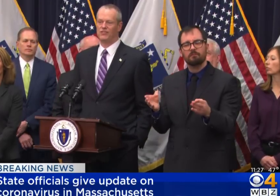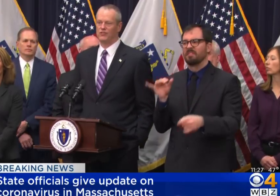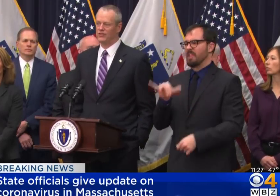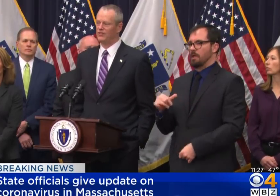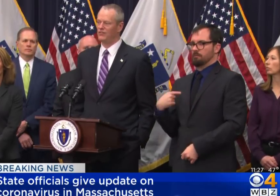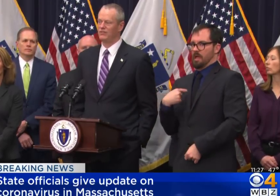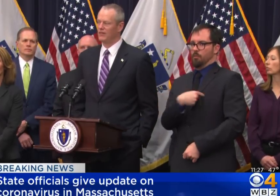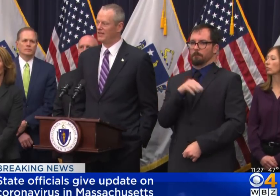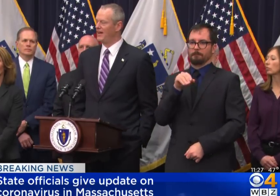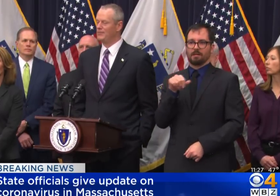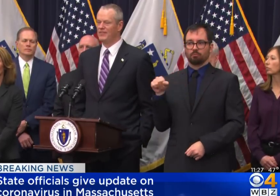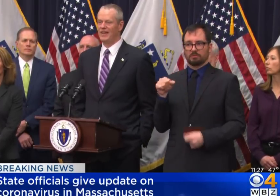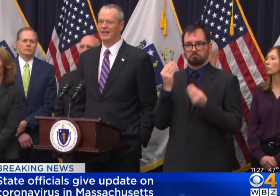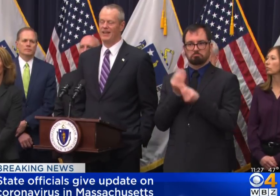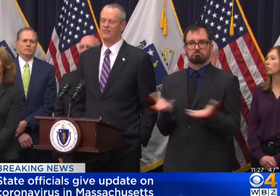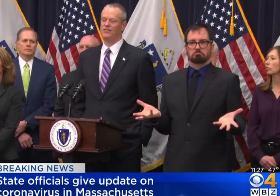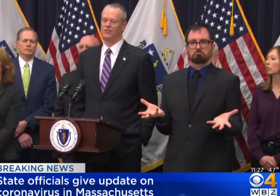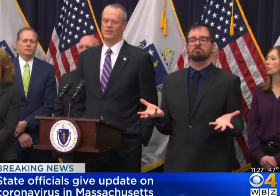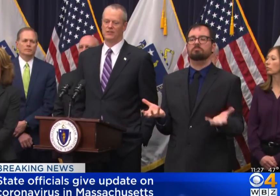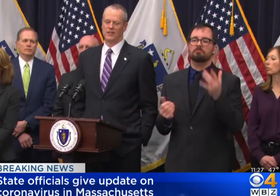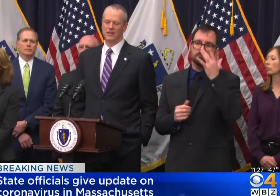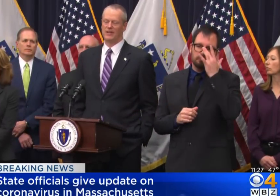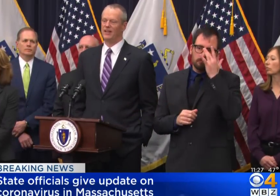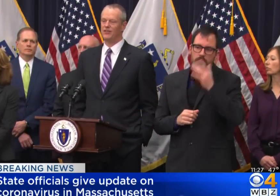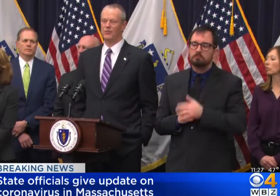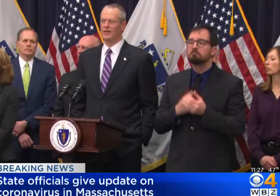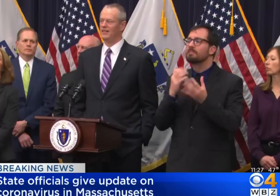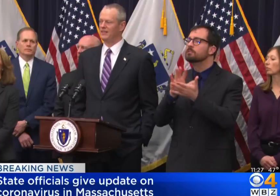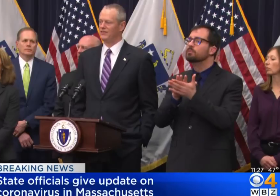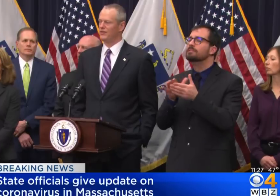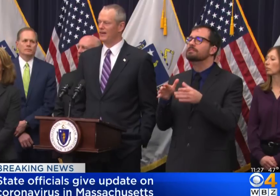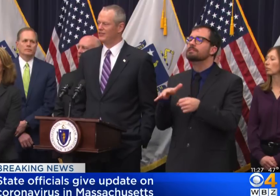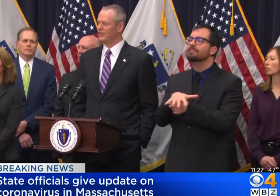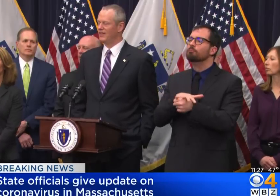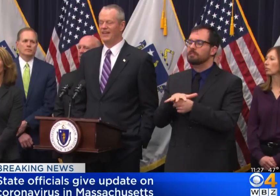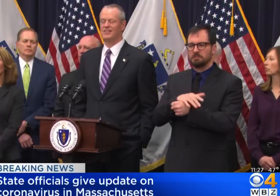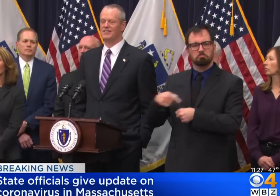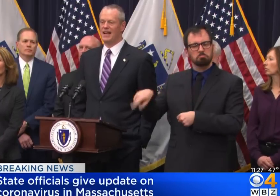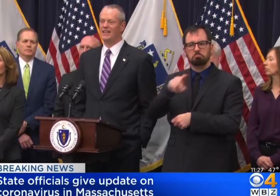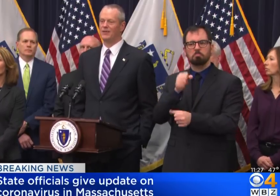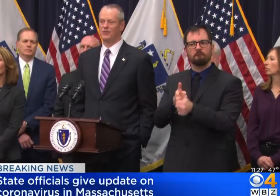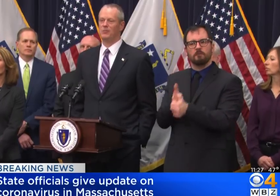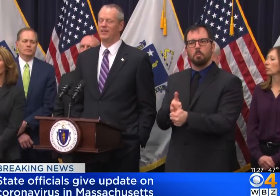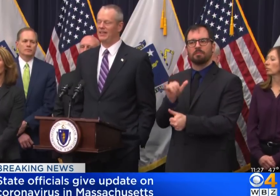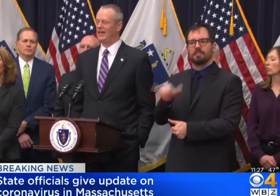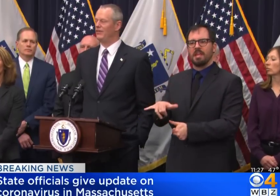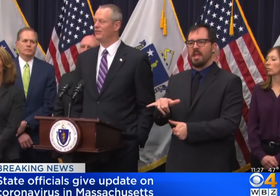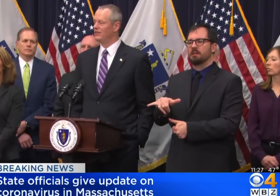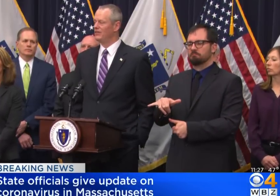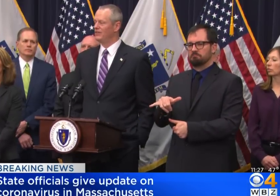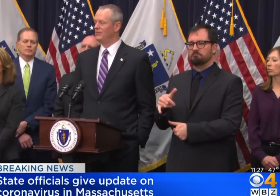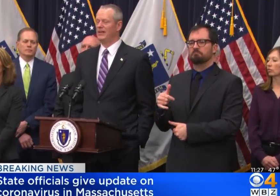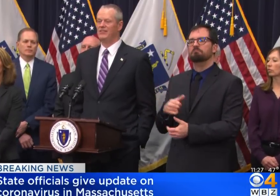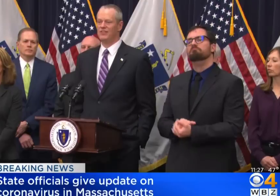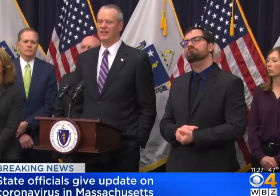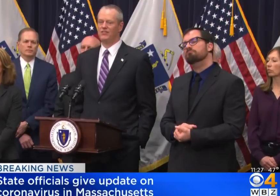CONTINUE TO GO TO SCHOOL. THAT HAS BEEN THE GUIDANCE THAT WE HAVE PUT OUT AND MANY SCHOOL DISTRICTS IN MASSACHUSETTS